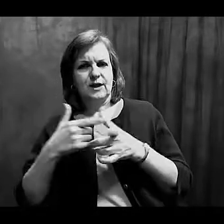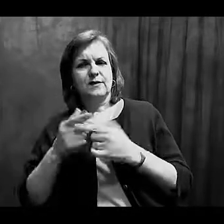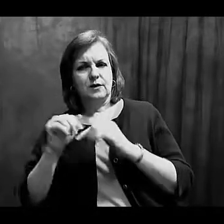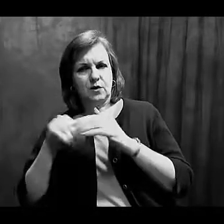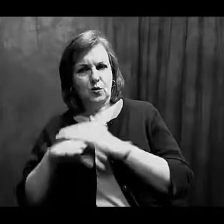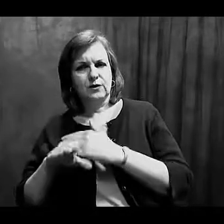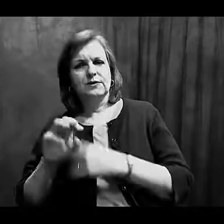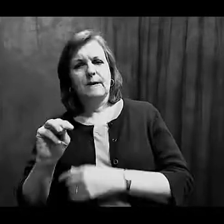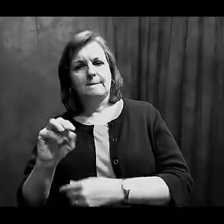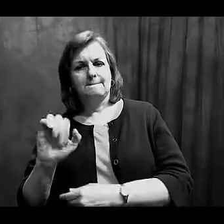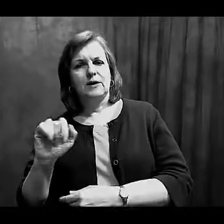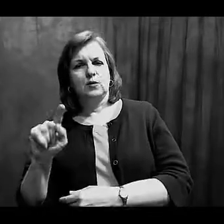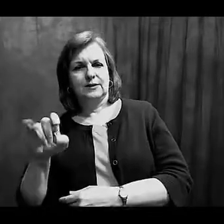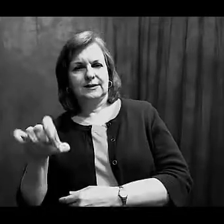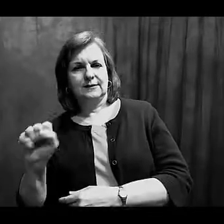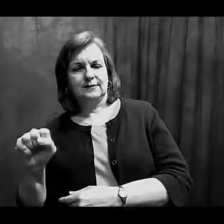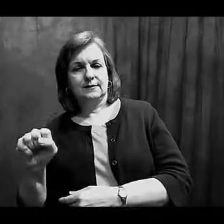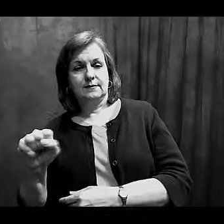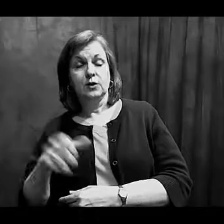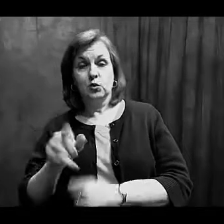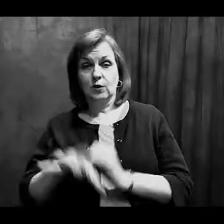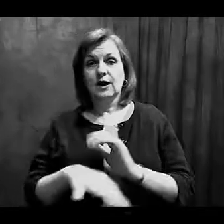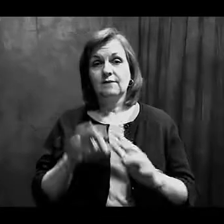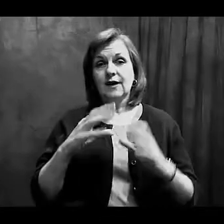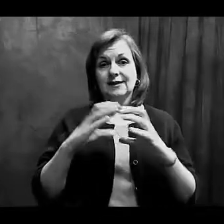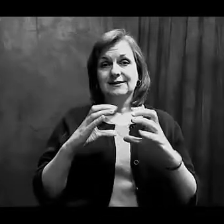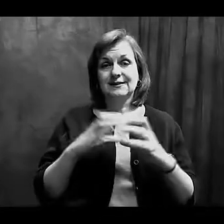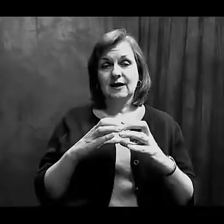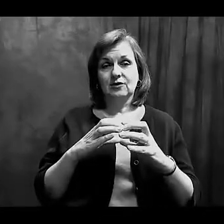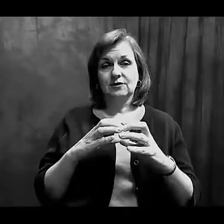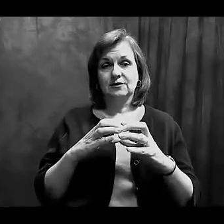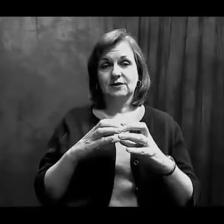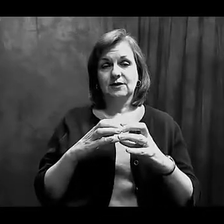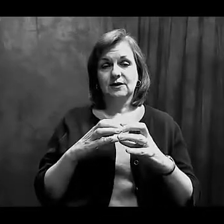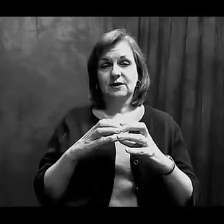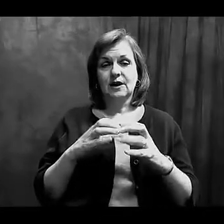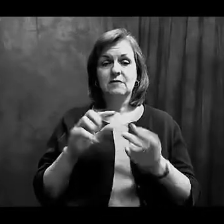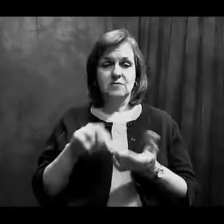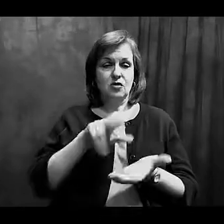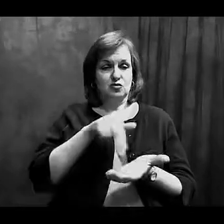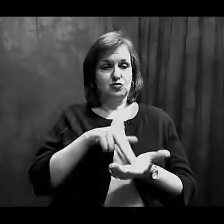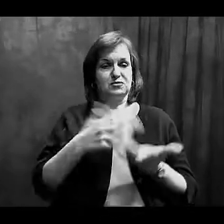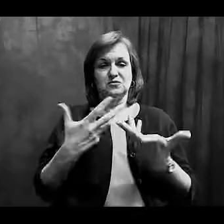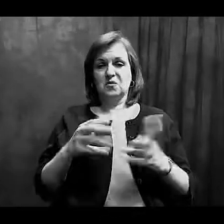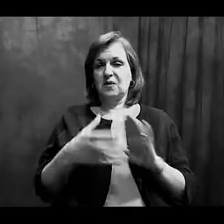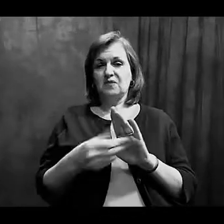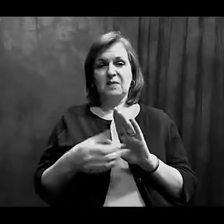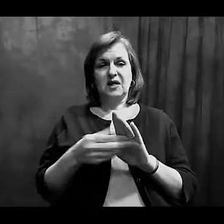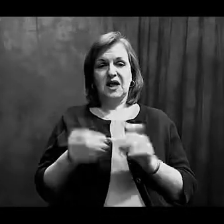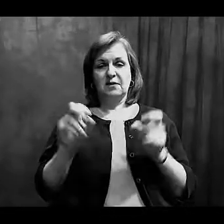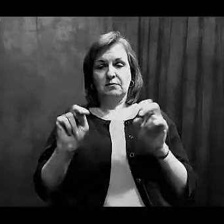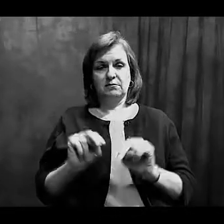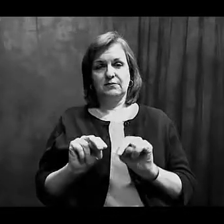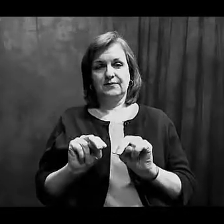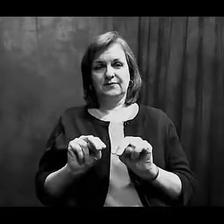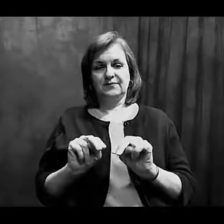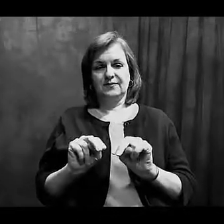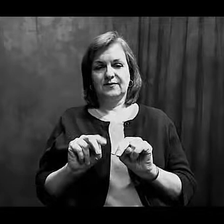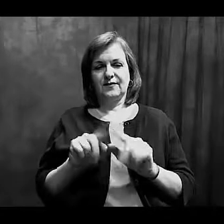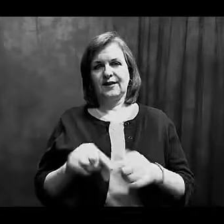to mitosis see you can actually find cells with a nucleus in its replicated state